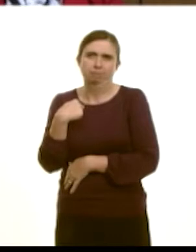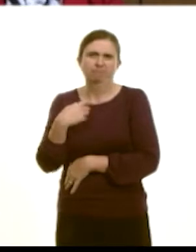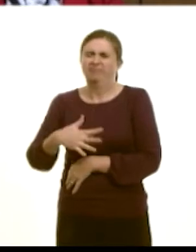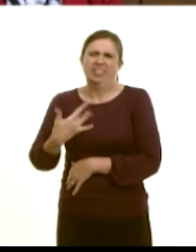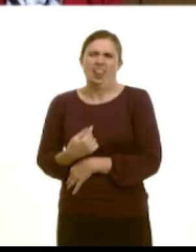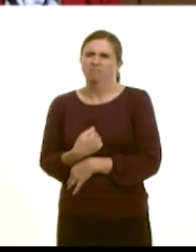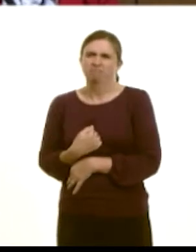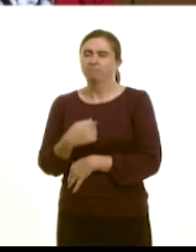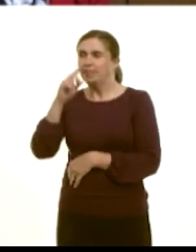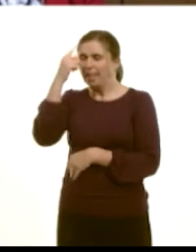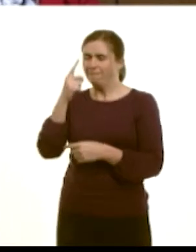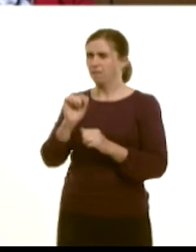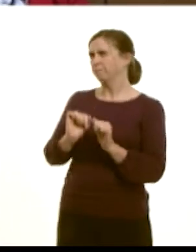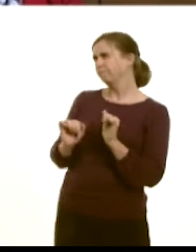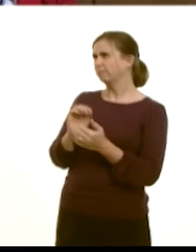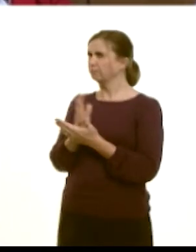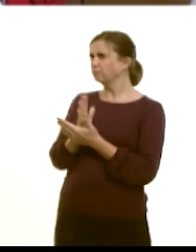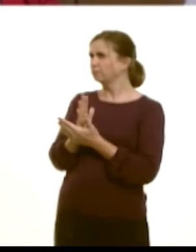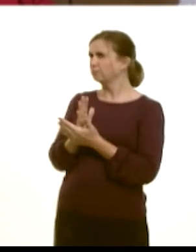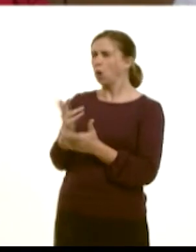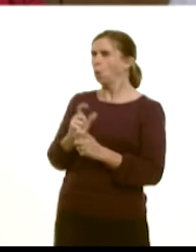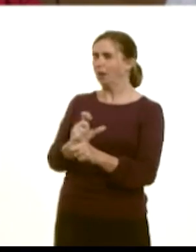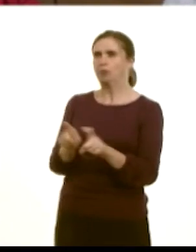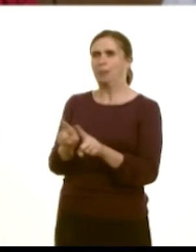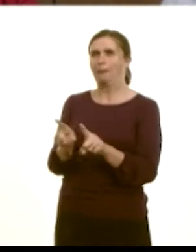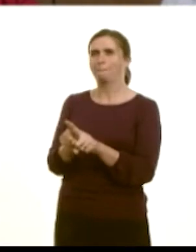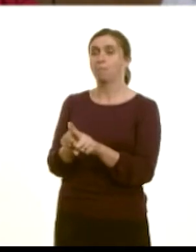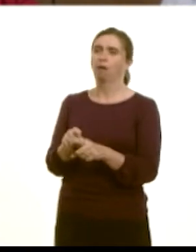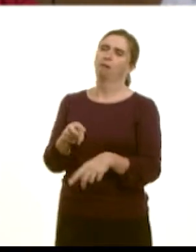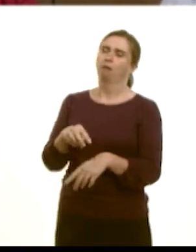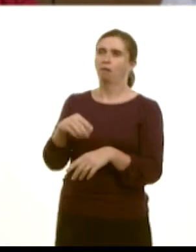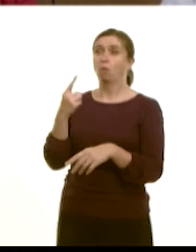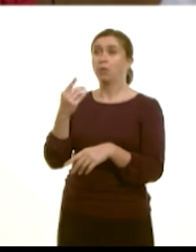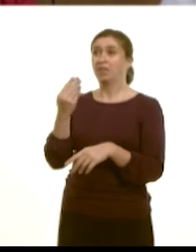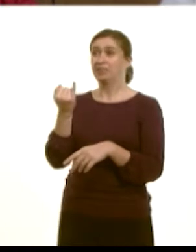When people are not sure of something, they tend to stick with the status quo. We have had more referenda in Wales since 1961 than in Switzerland, probably, and we